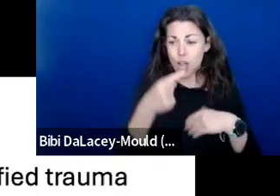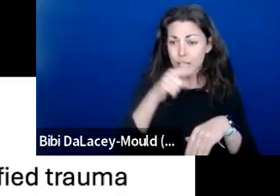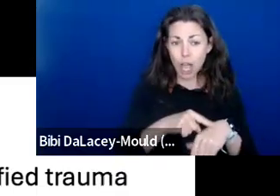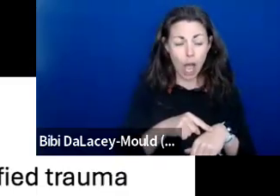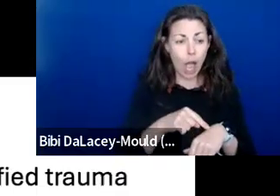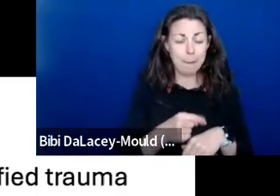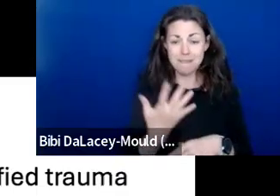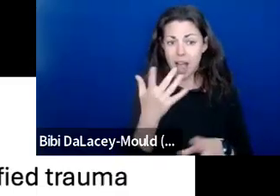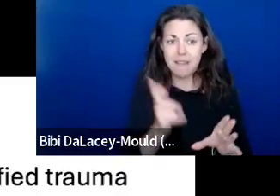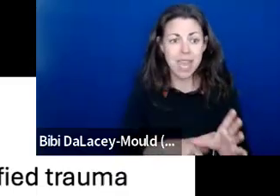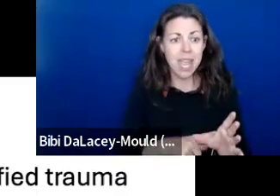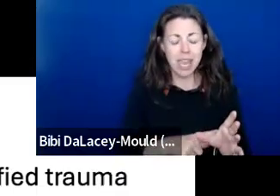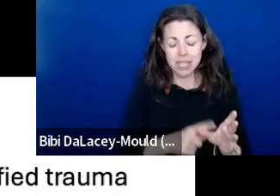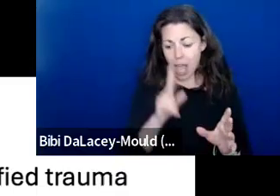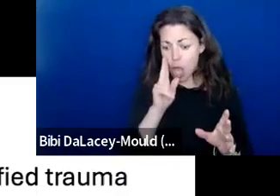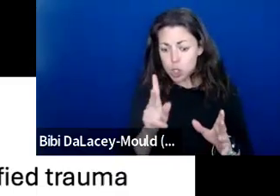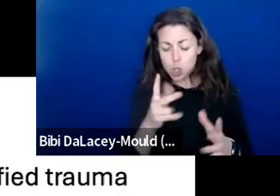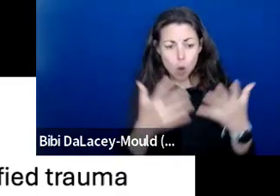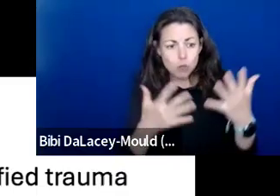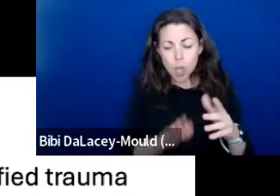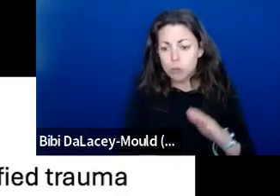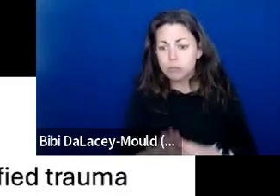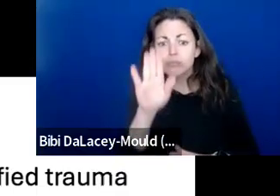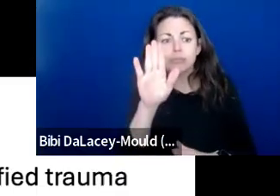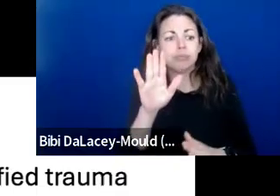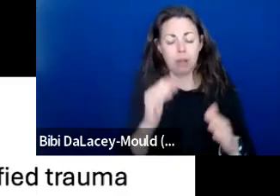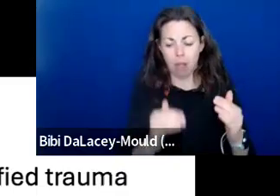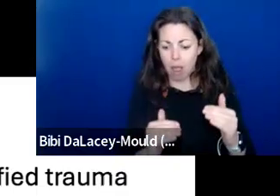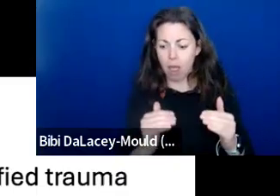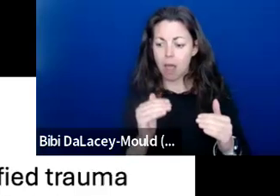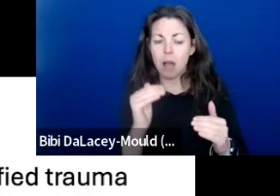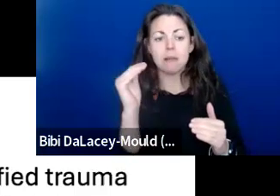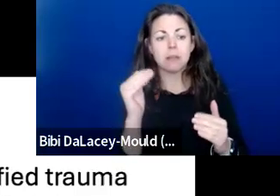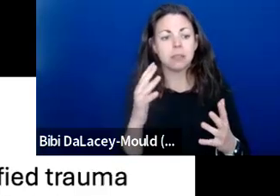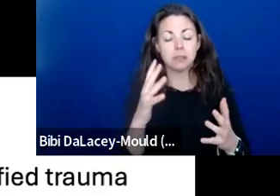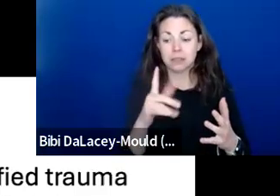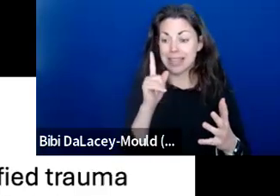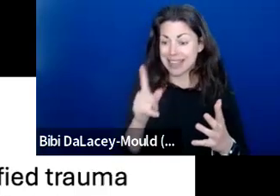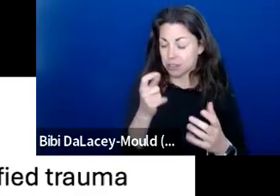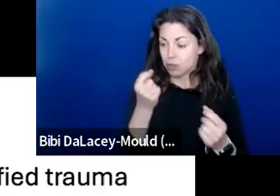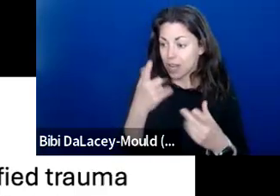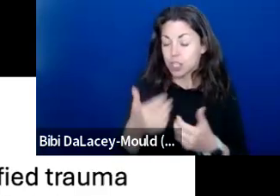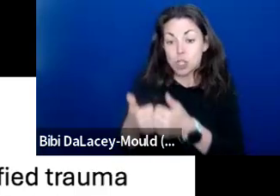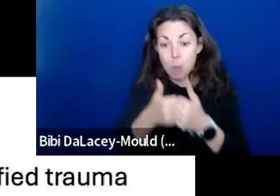I saw my grades improve dramatically, alongside a lot more support than I had gotten previously